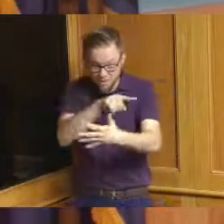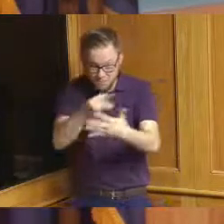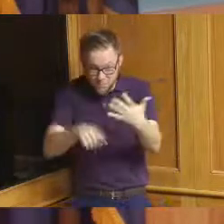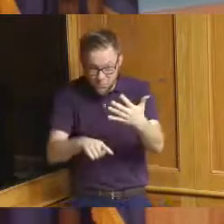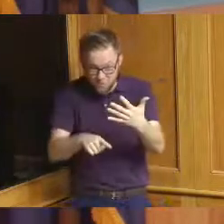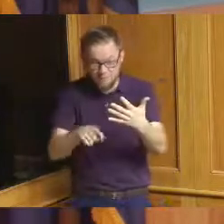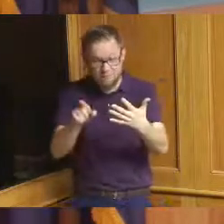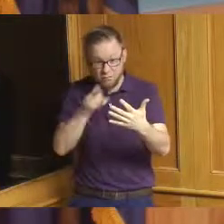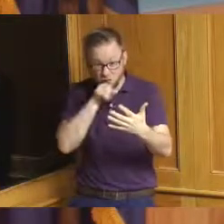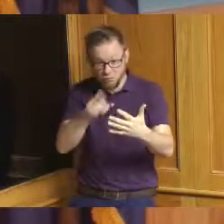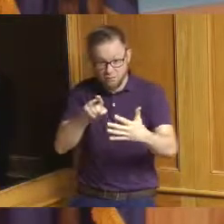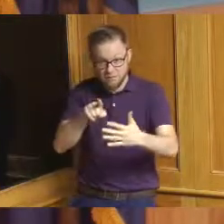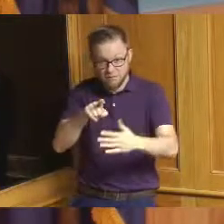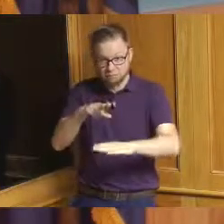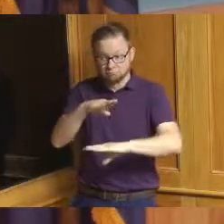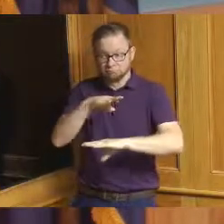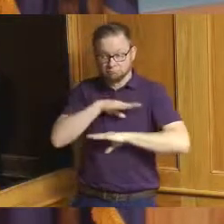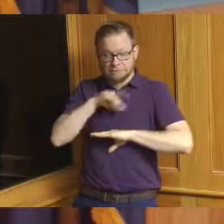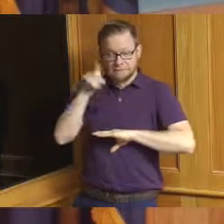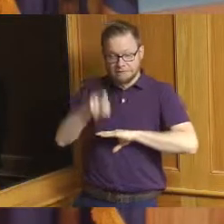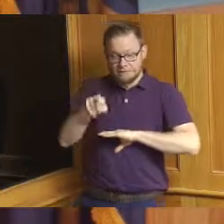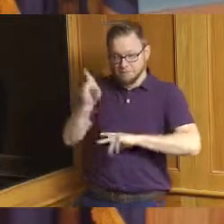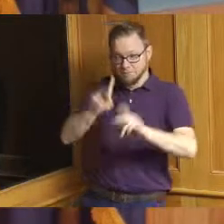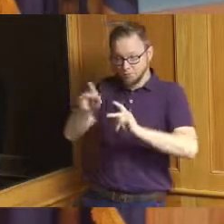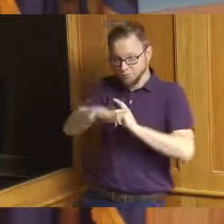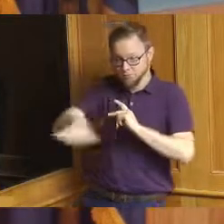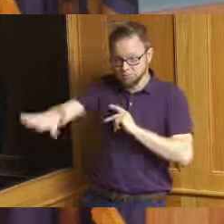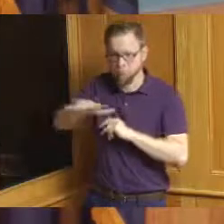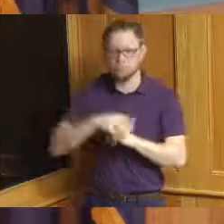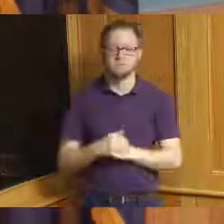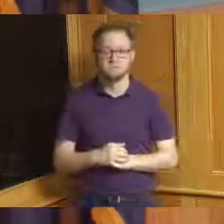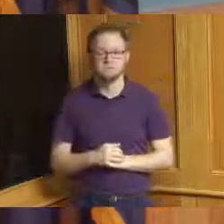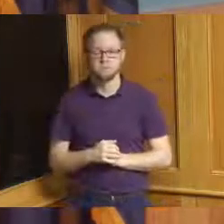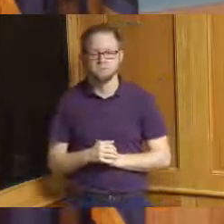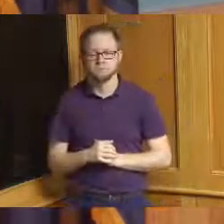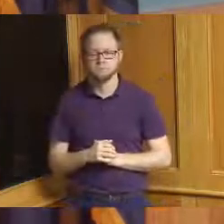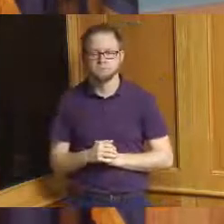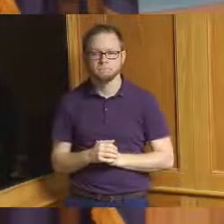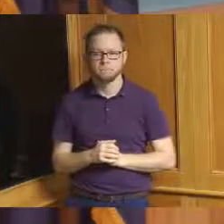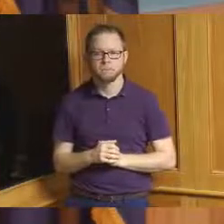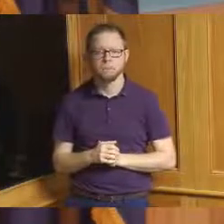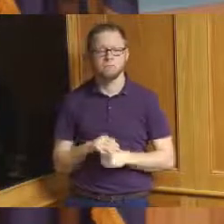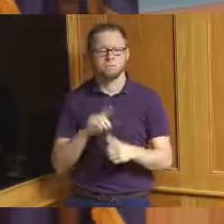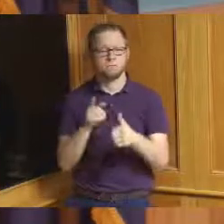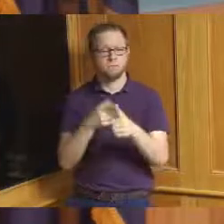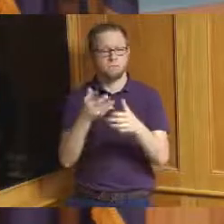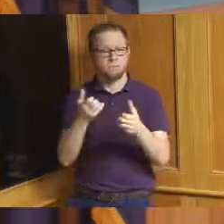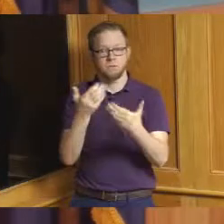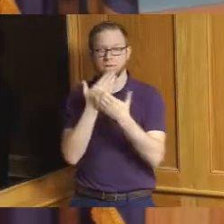and we are and so i wanted to highlight that one i wanted to say thank you to everyone all of the